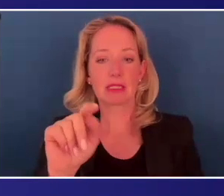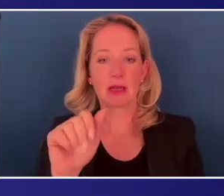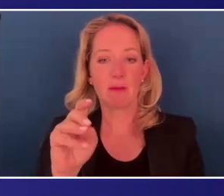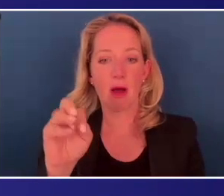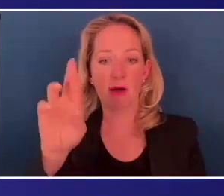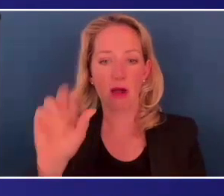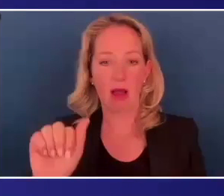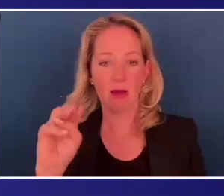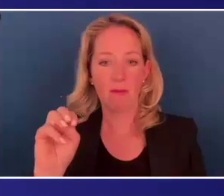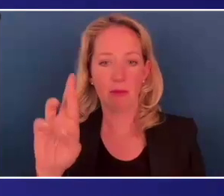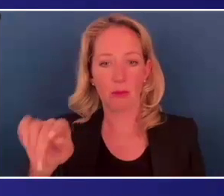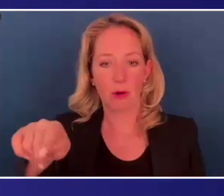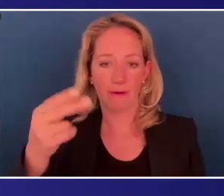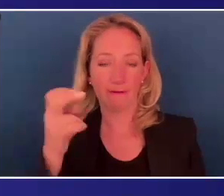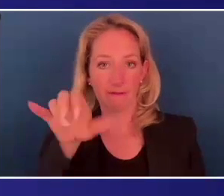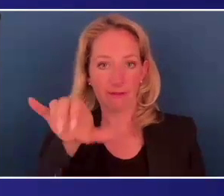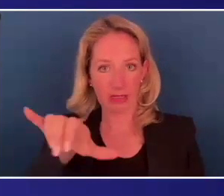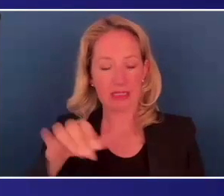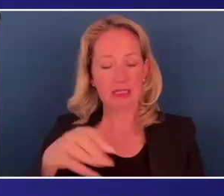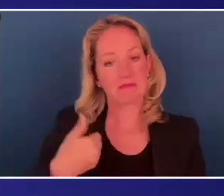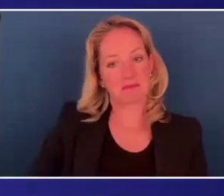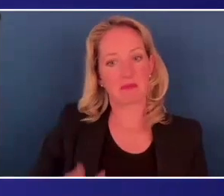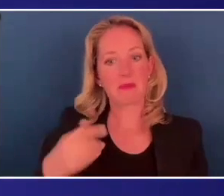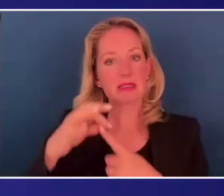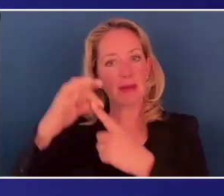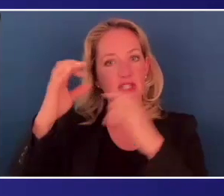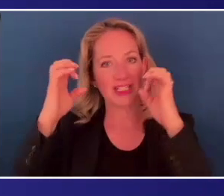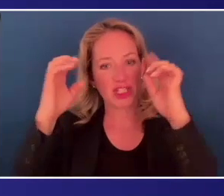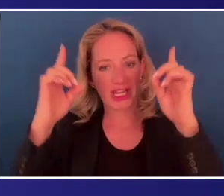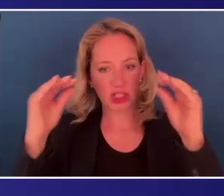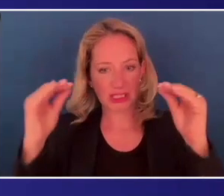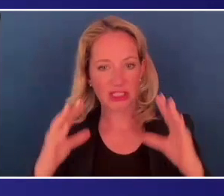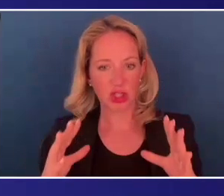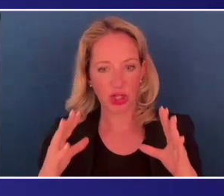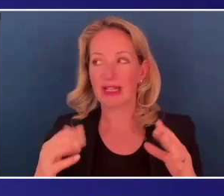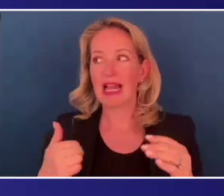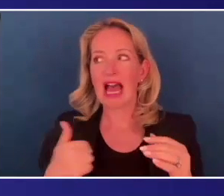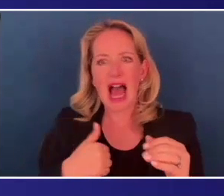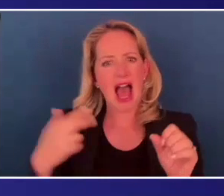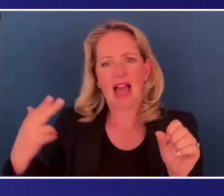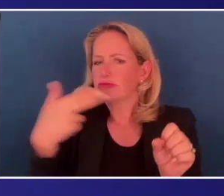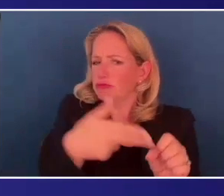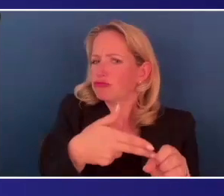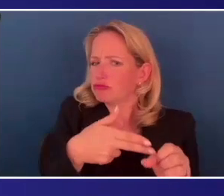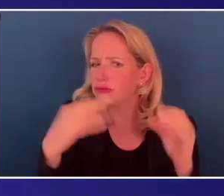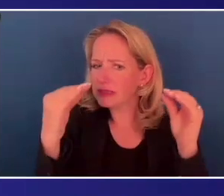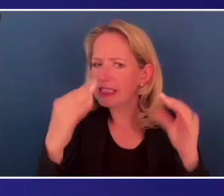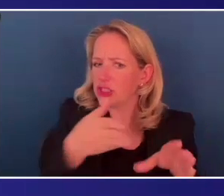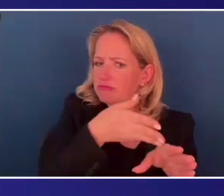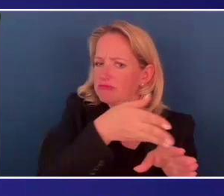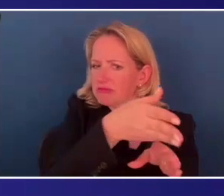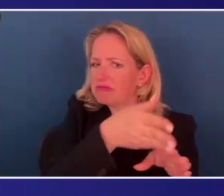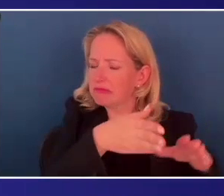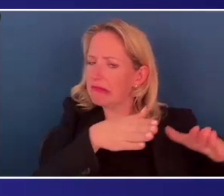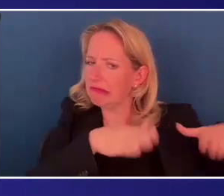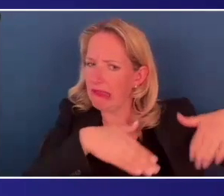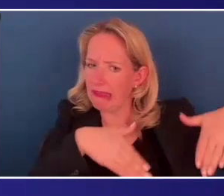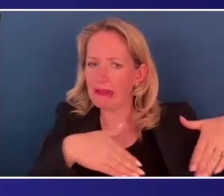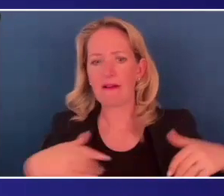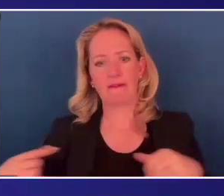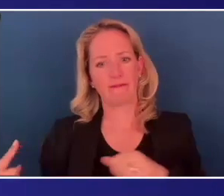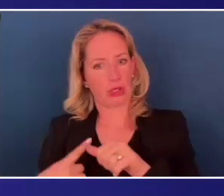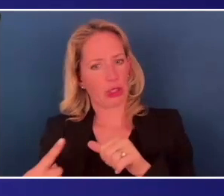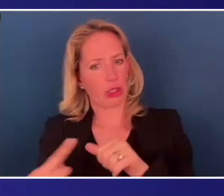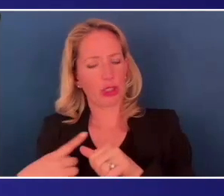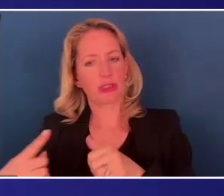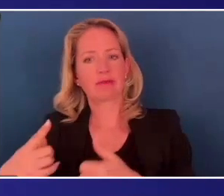I am a special education teacher. I was late to becoming a teacher prior to that. I was an army wife, 3 young children, and I was the FRG unit leader from for my husband's unit.